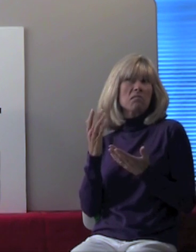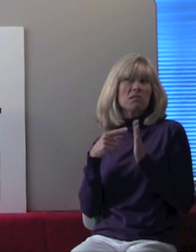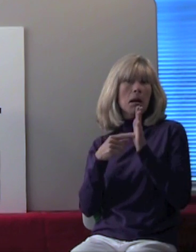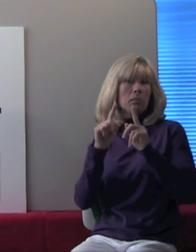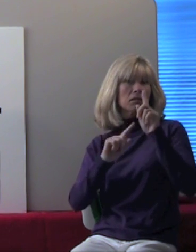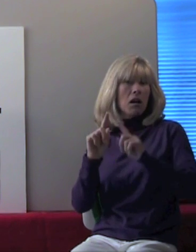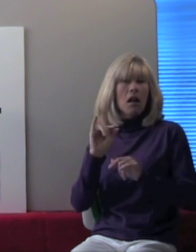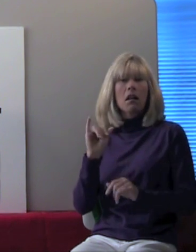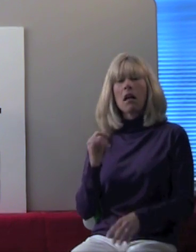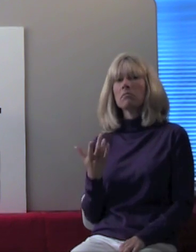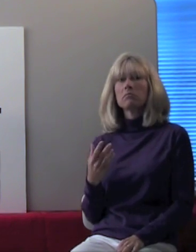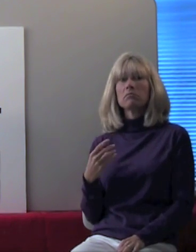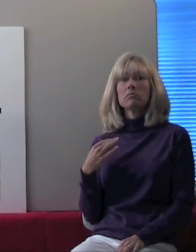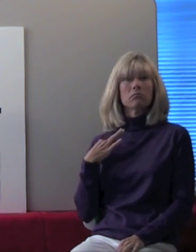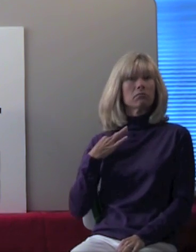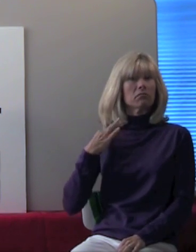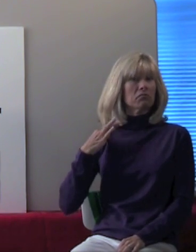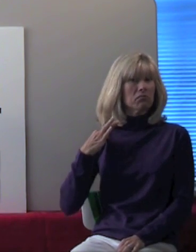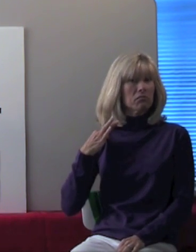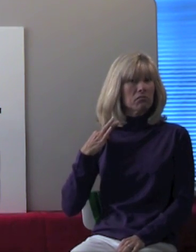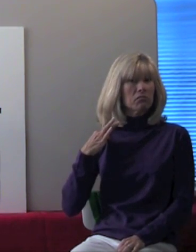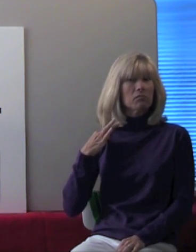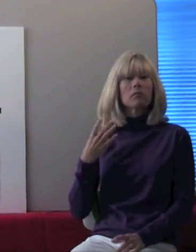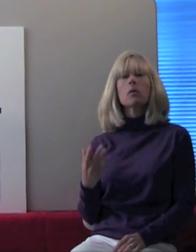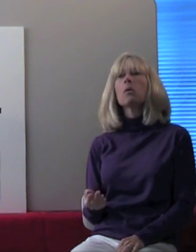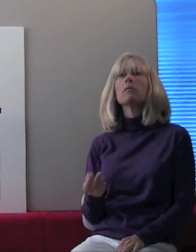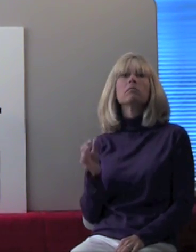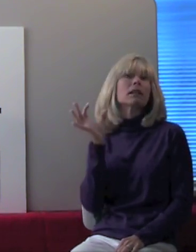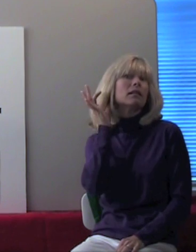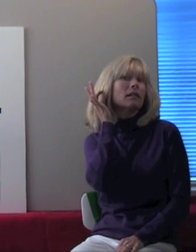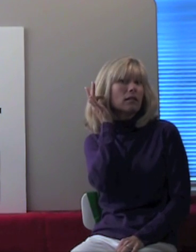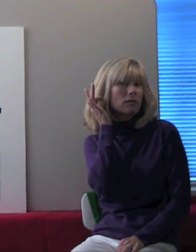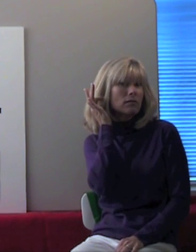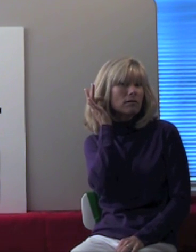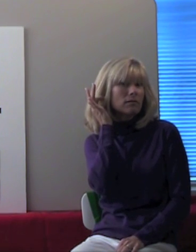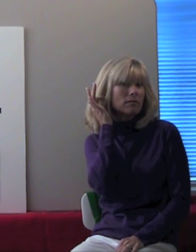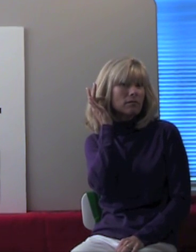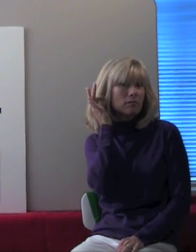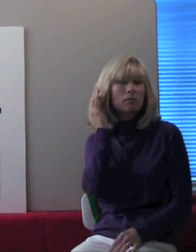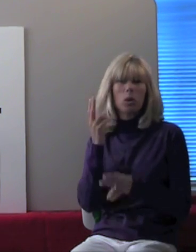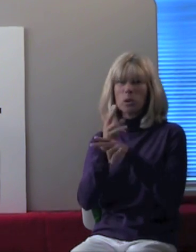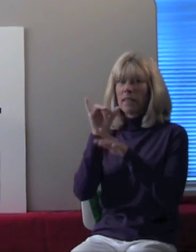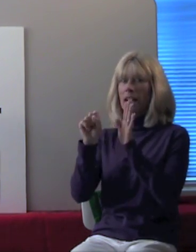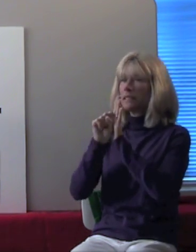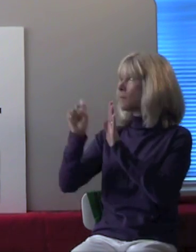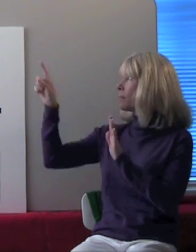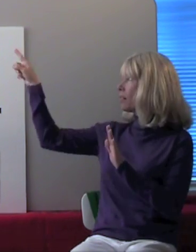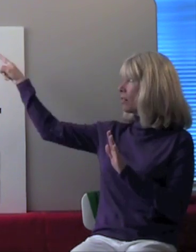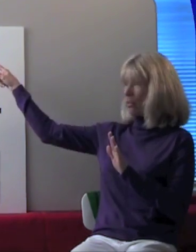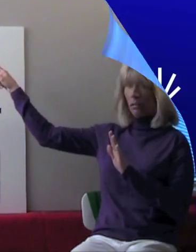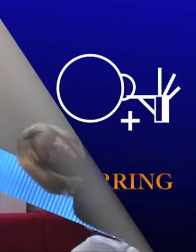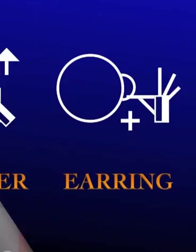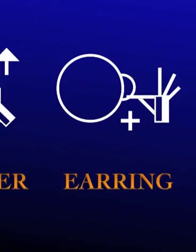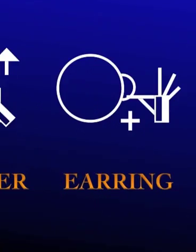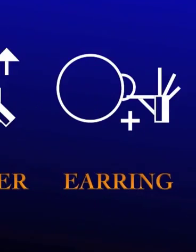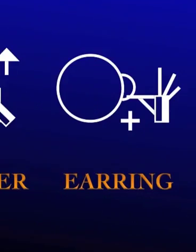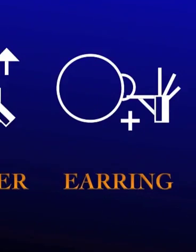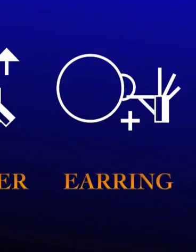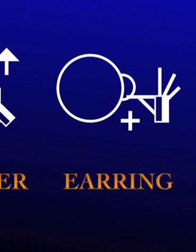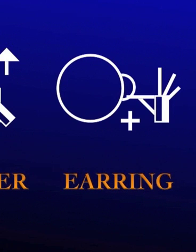For signs like VOLUNTEER... or EARRING, you use this symbol.